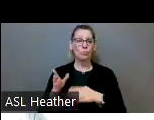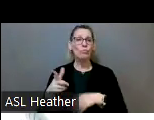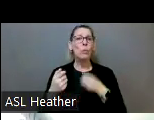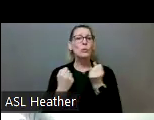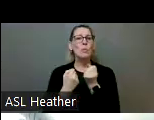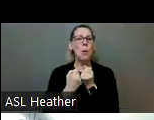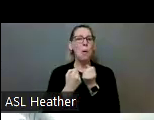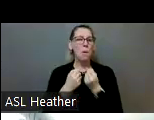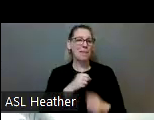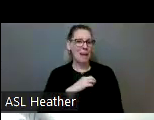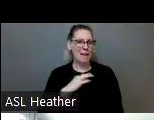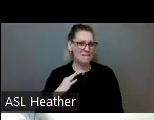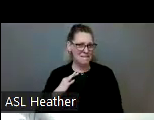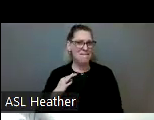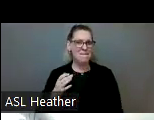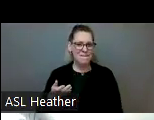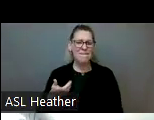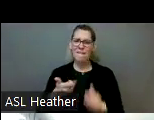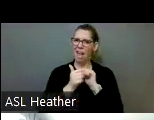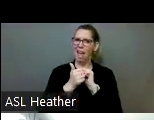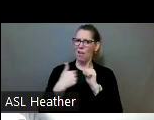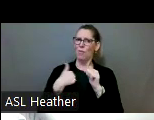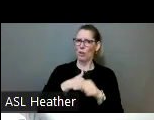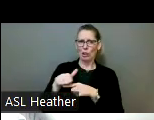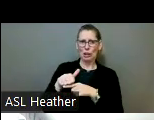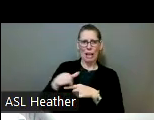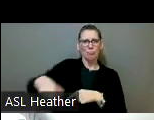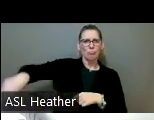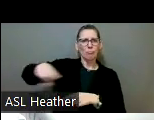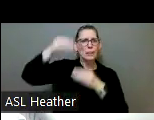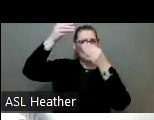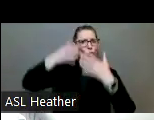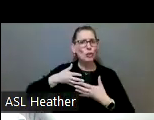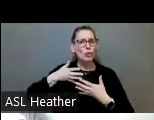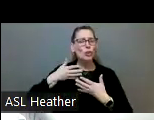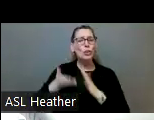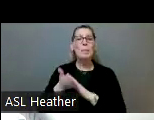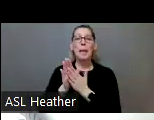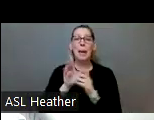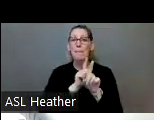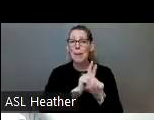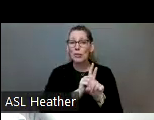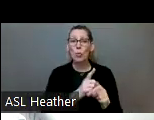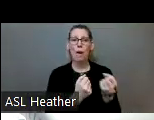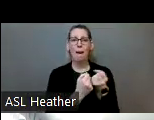staff - how are we training our teachers to be mentors or advocates for students?